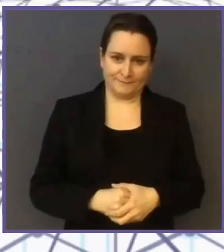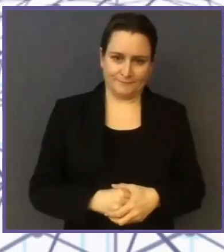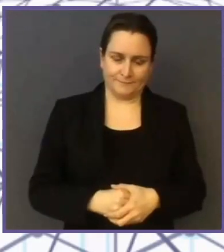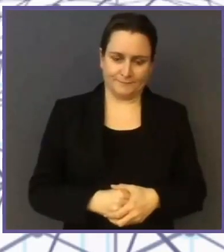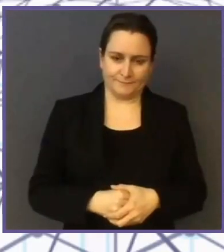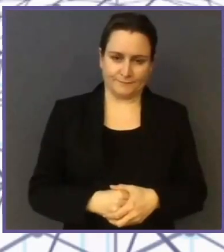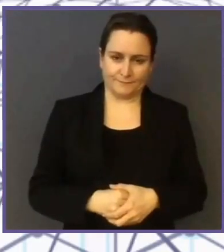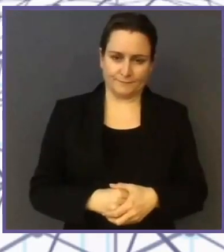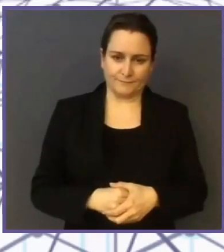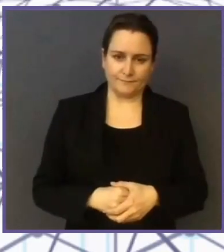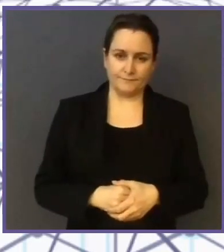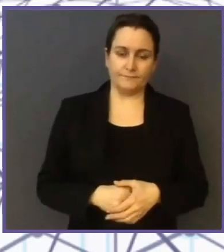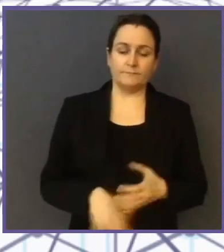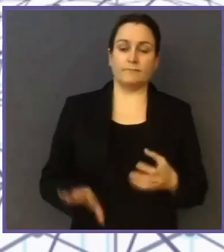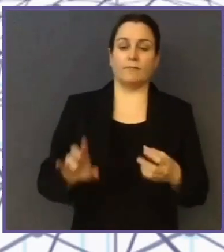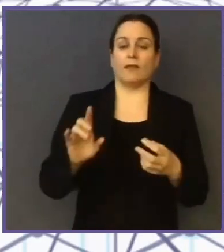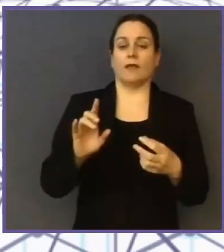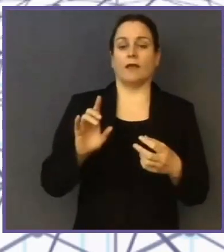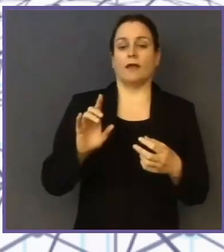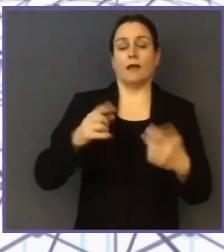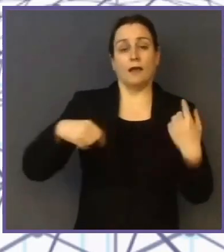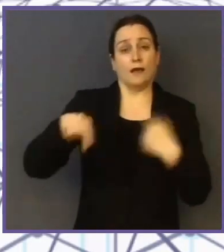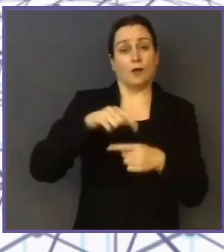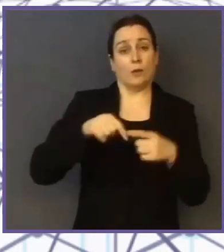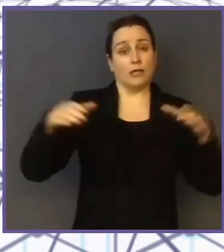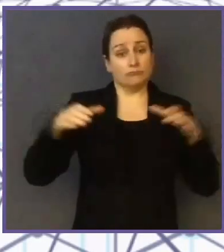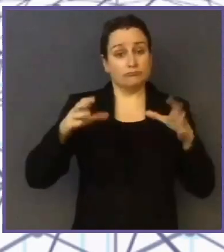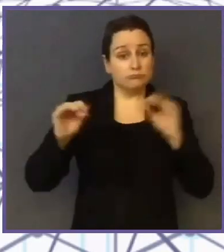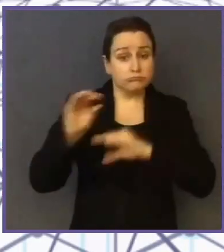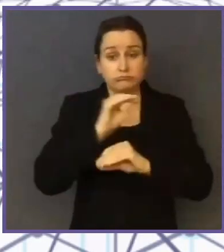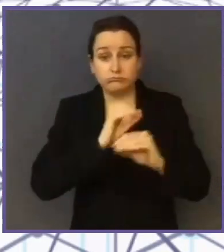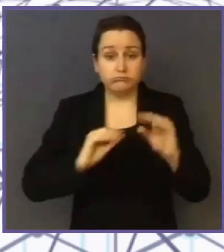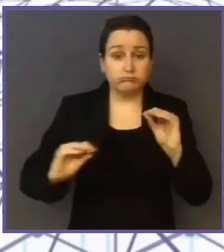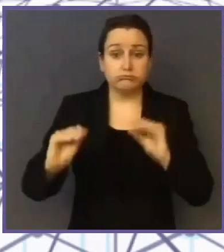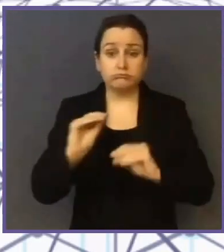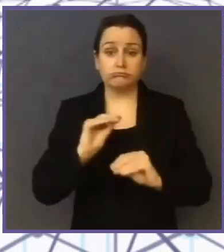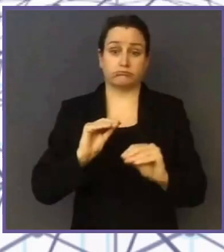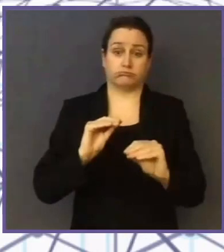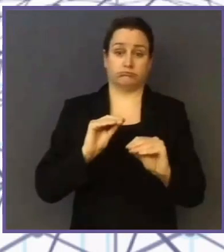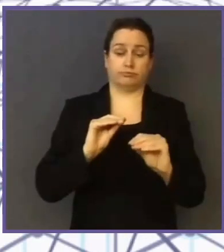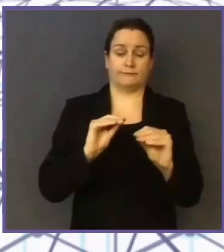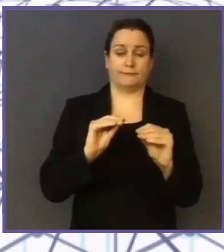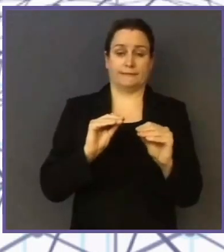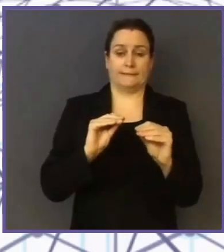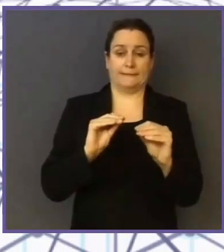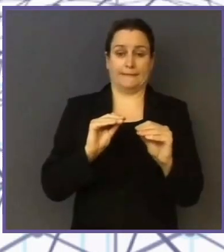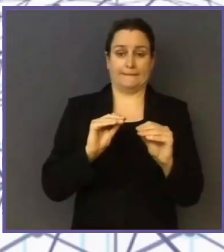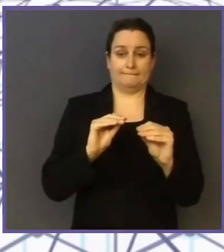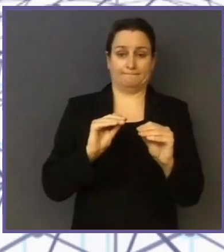They come up a lot in our conversations in general and a recent fledgling workstream looking at.